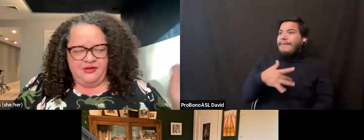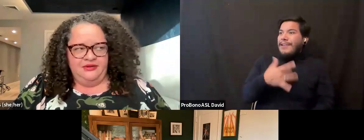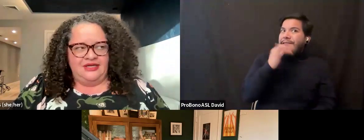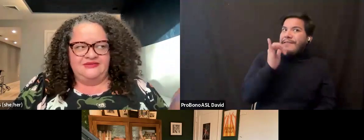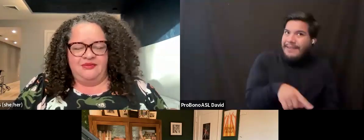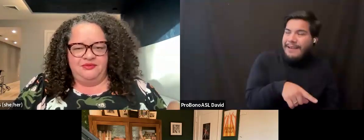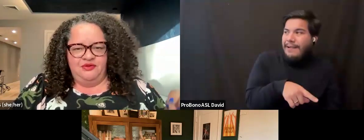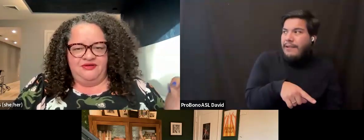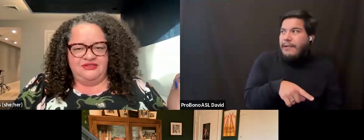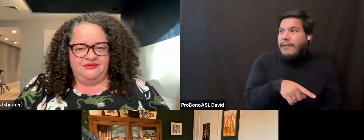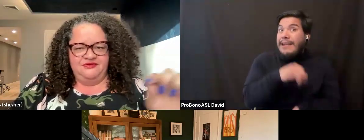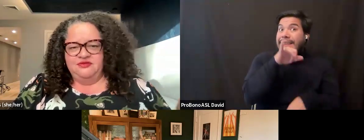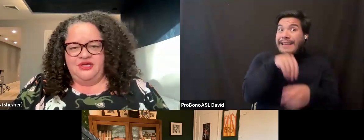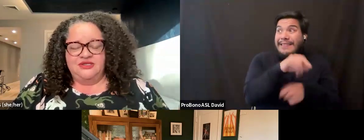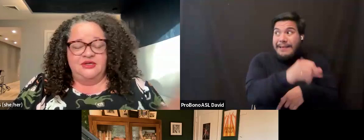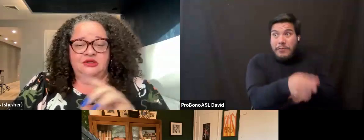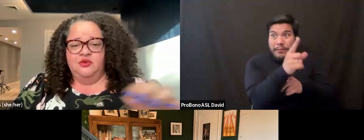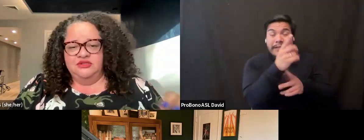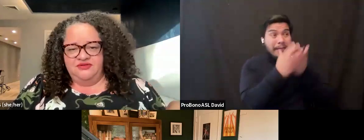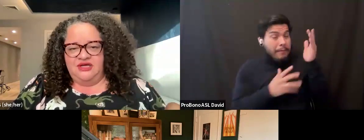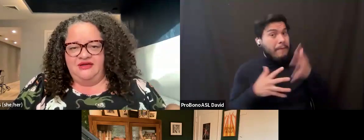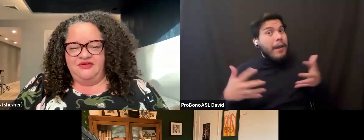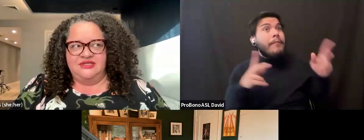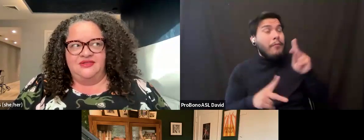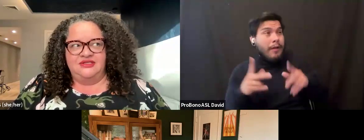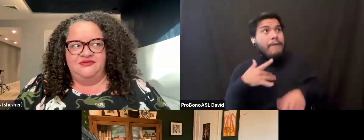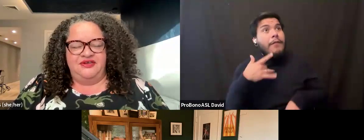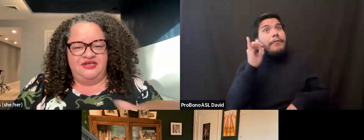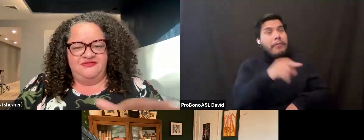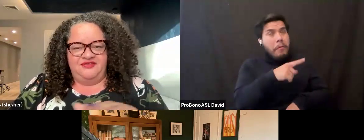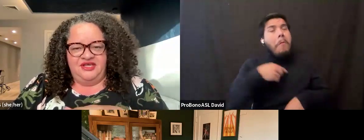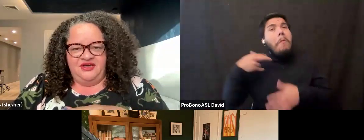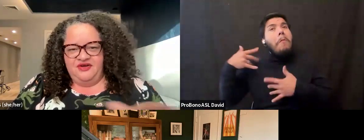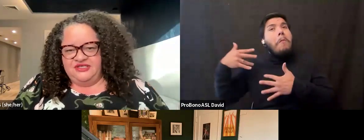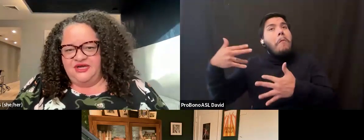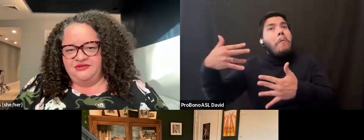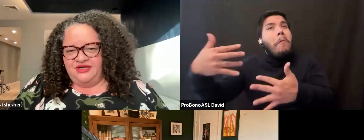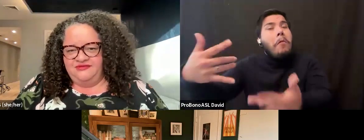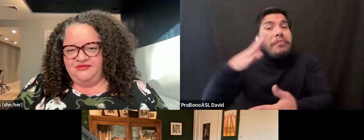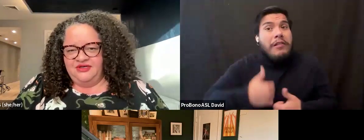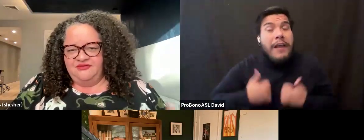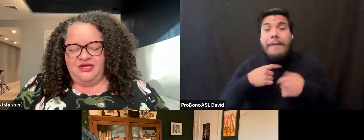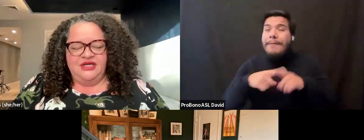There are lots of fat people who have felt some of those ways along the course of their life. It's not the definitive feeling of their entire life. Totally.